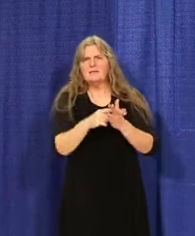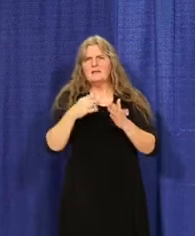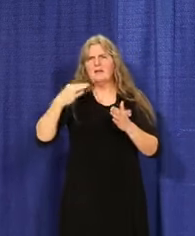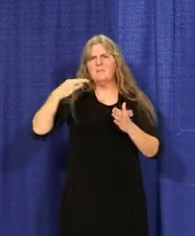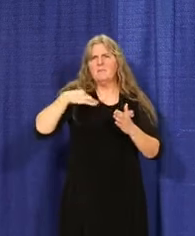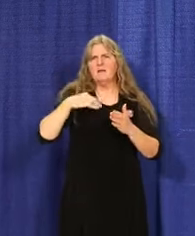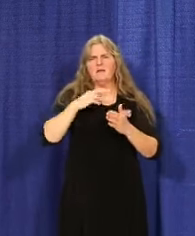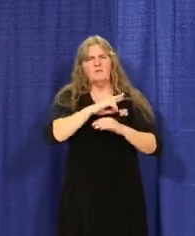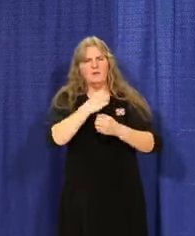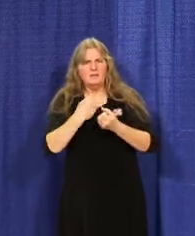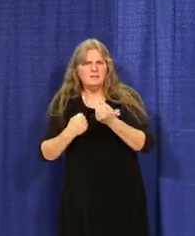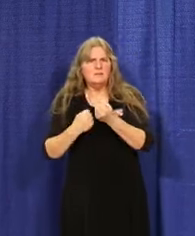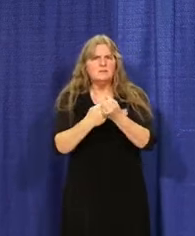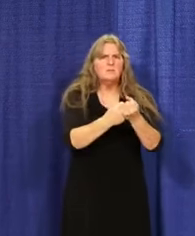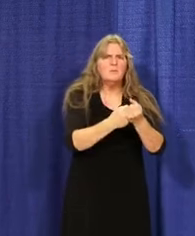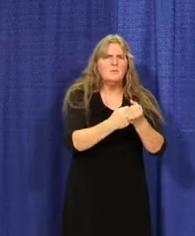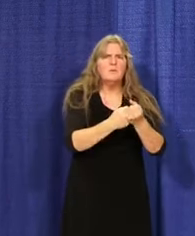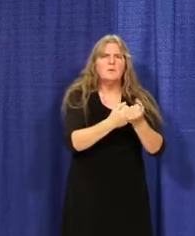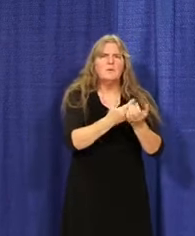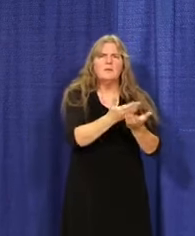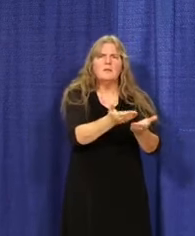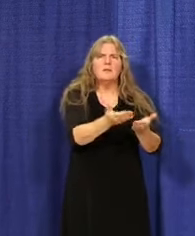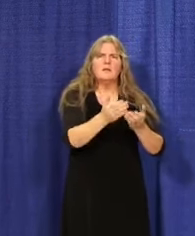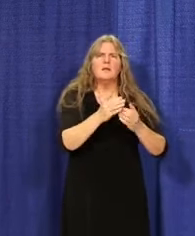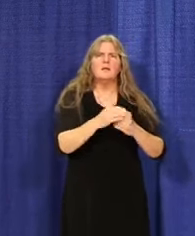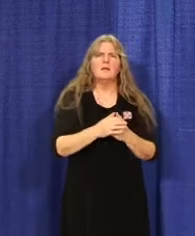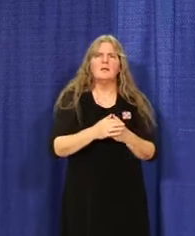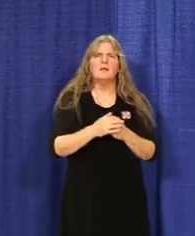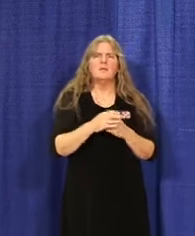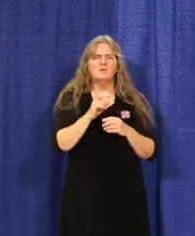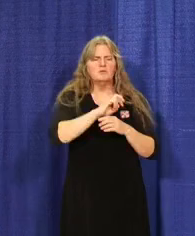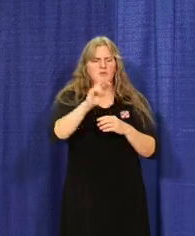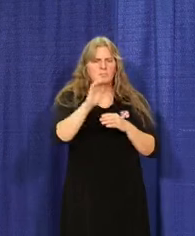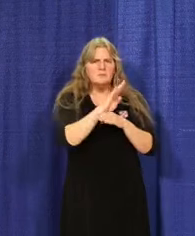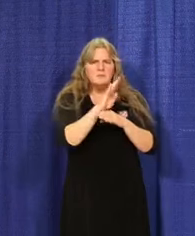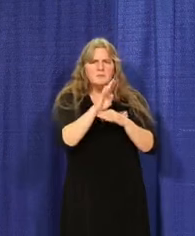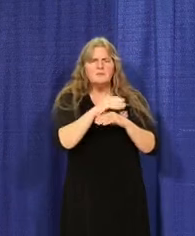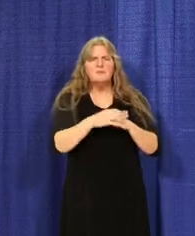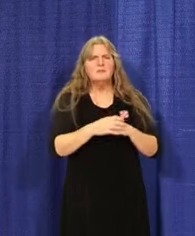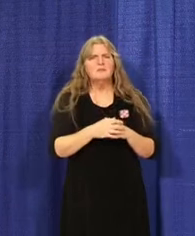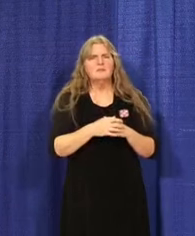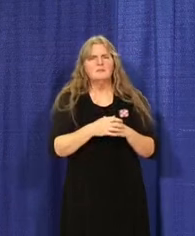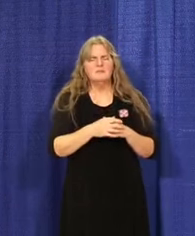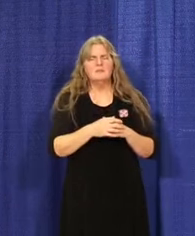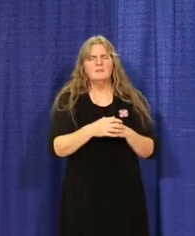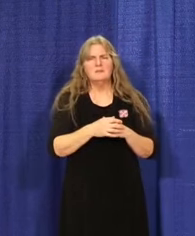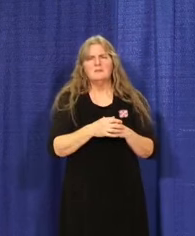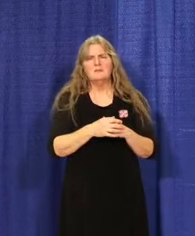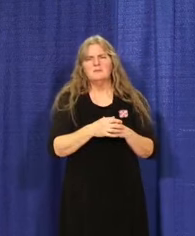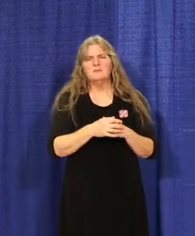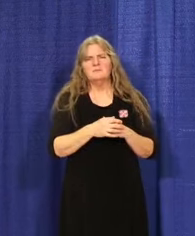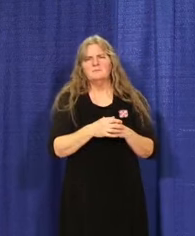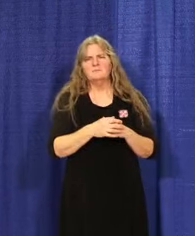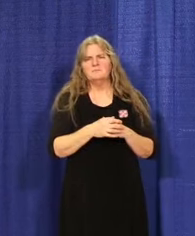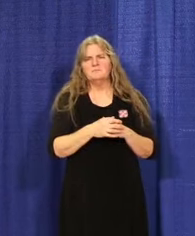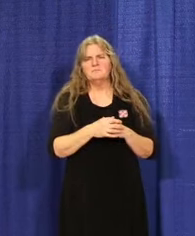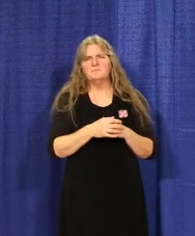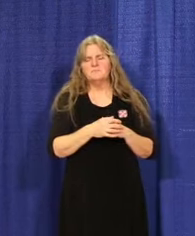soon after we realized we are going to have to be moving through these phases and preparing for a new normal.